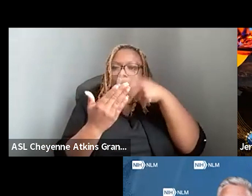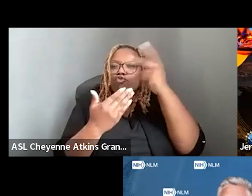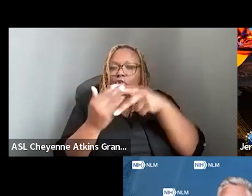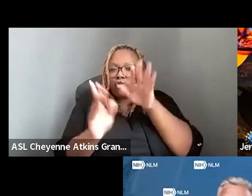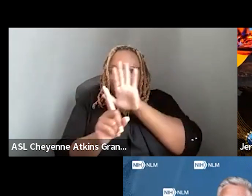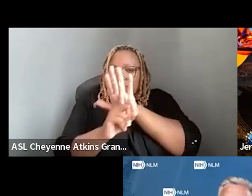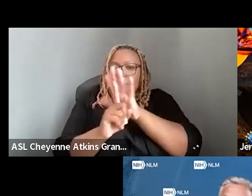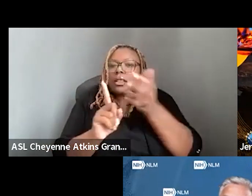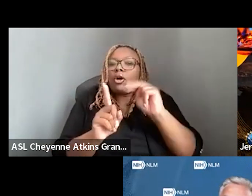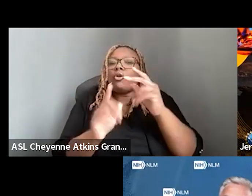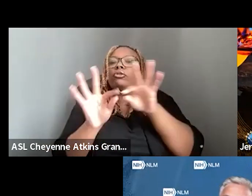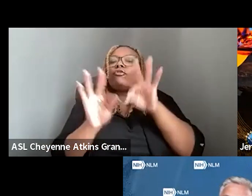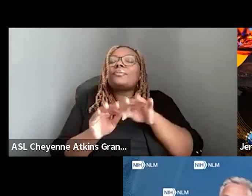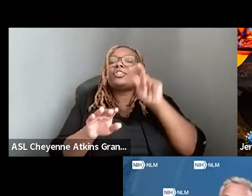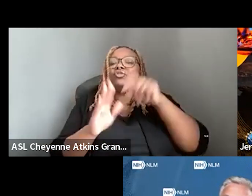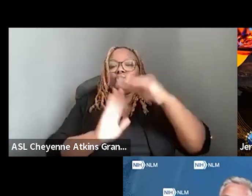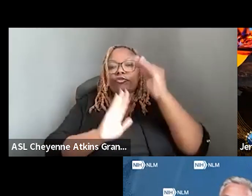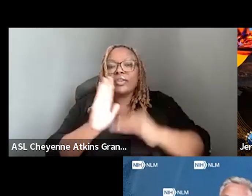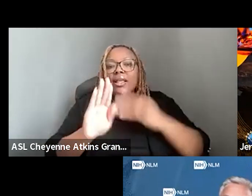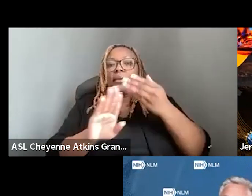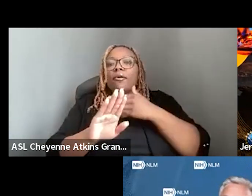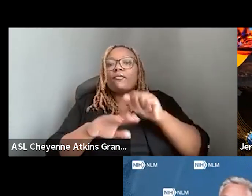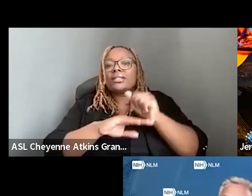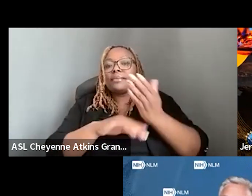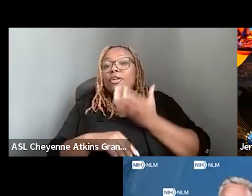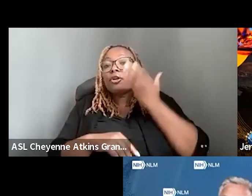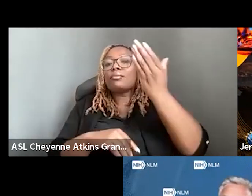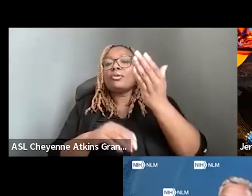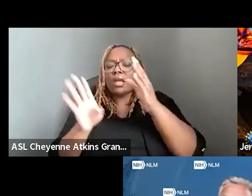to complete before submitting your proposal, and you have to be watching out for the emails